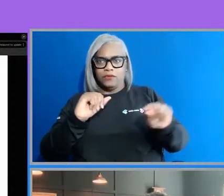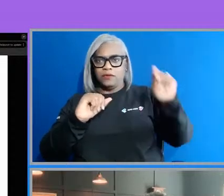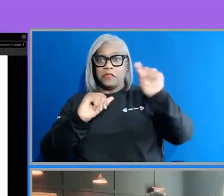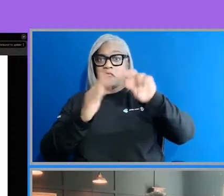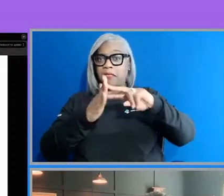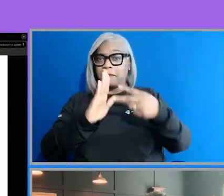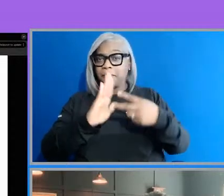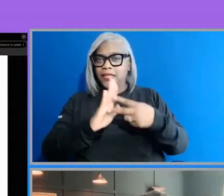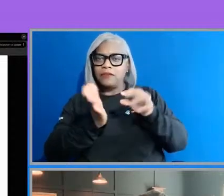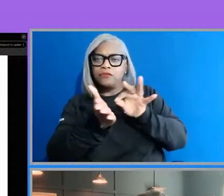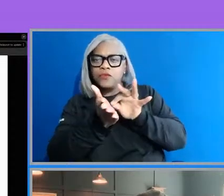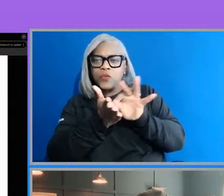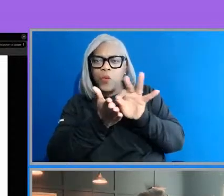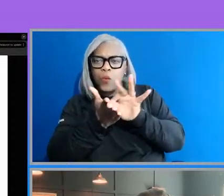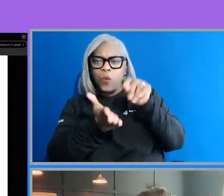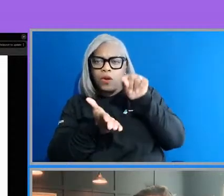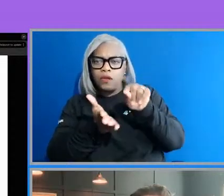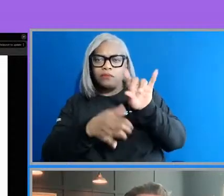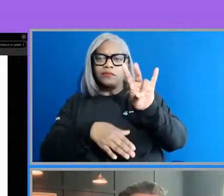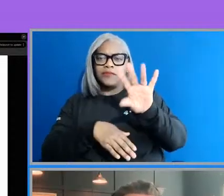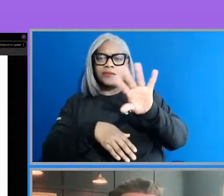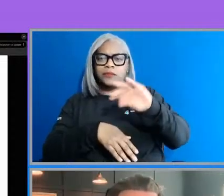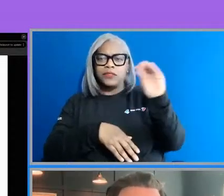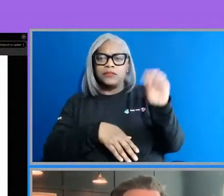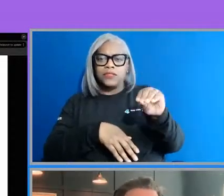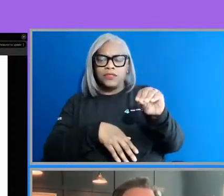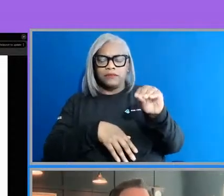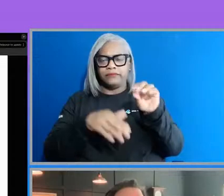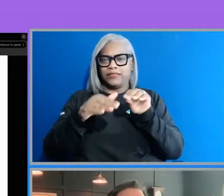communicate the score of 75%, accessibility score of 75%, is